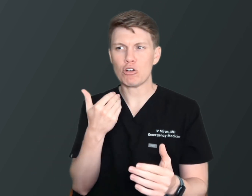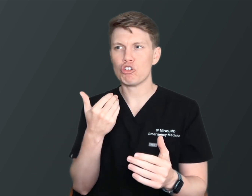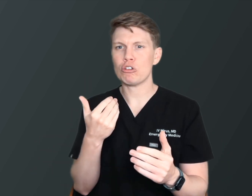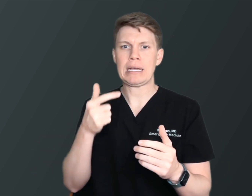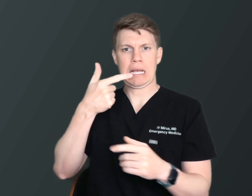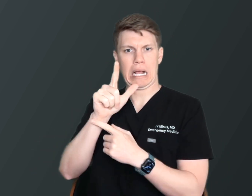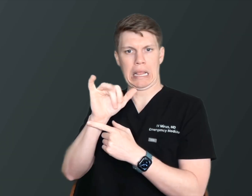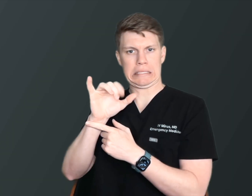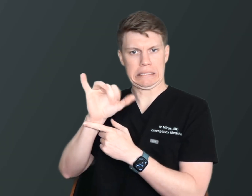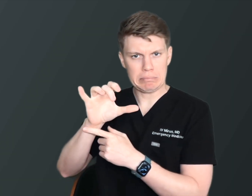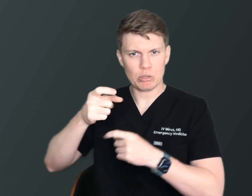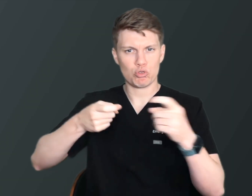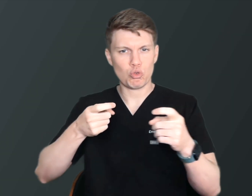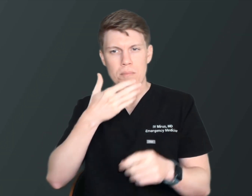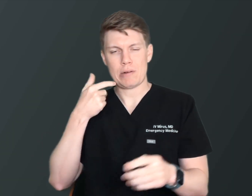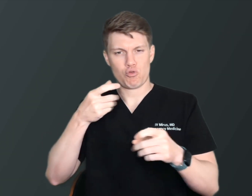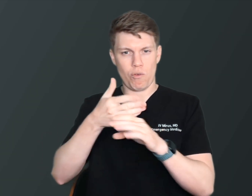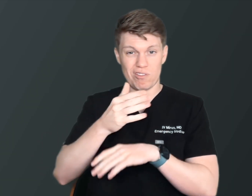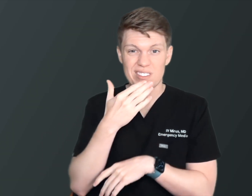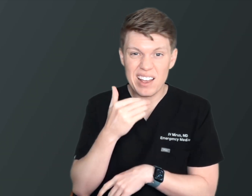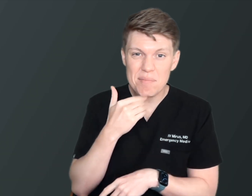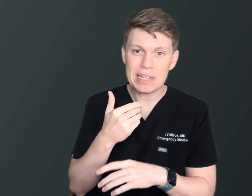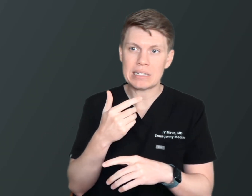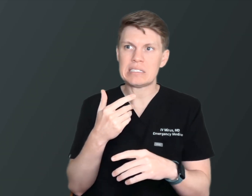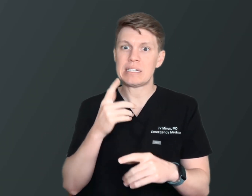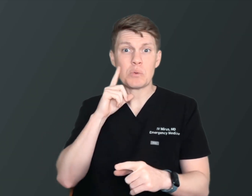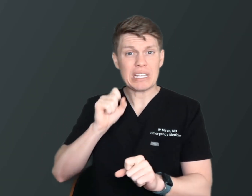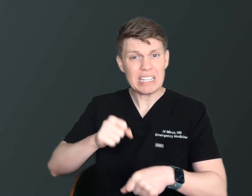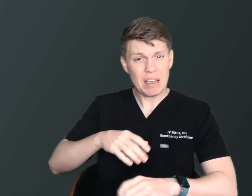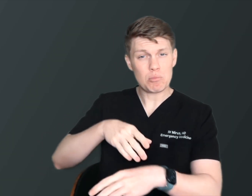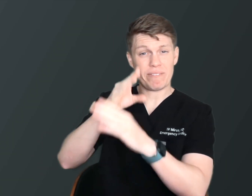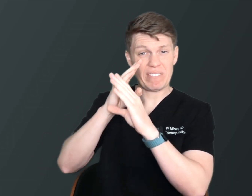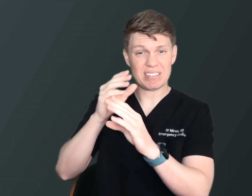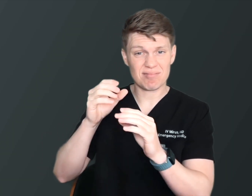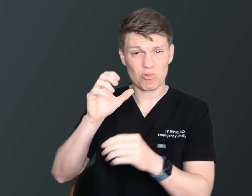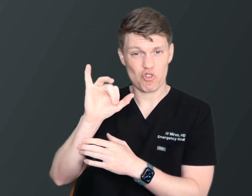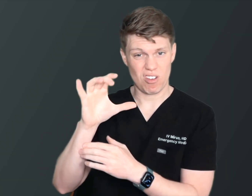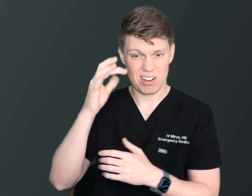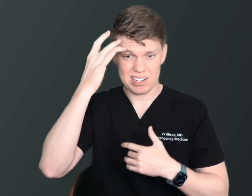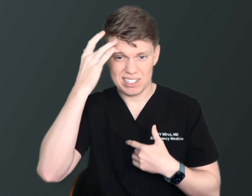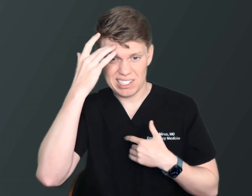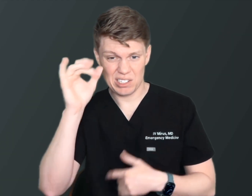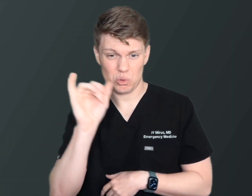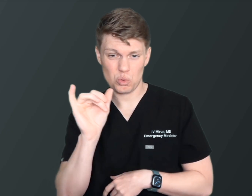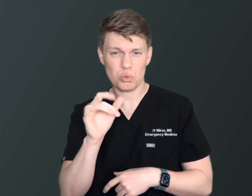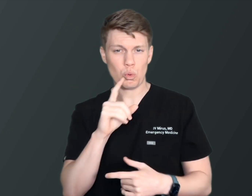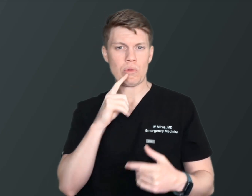It provides better glycemic control, better control over diabetes, and it can prevent chronic diseases.